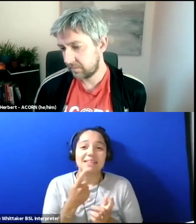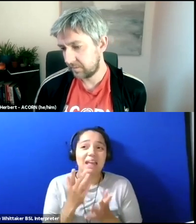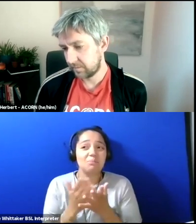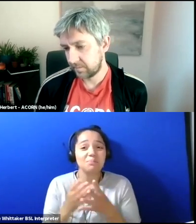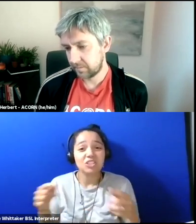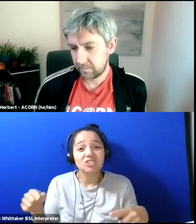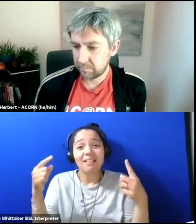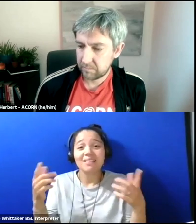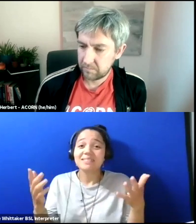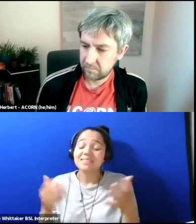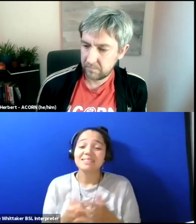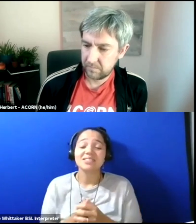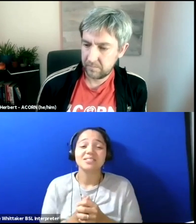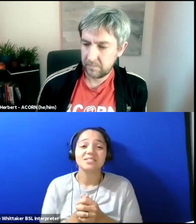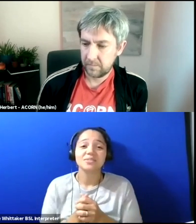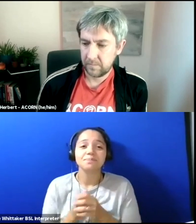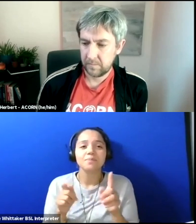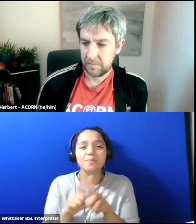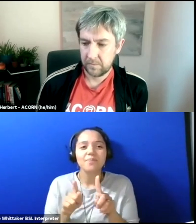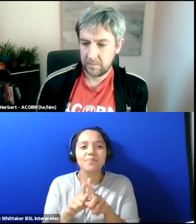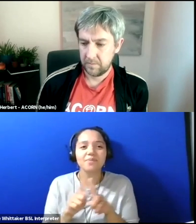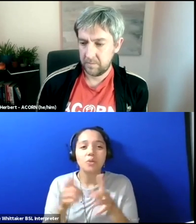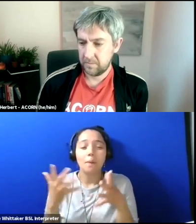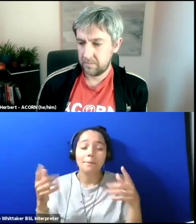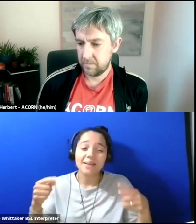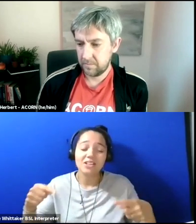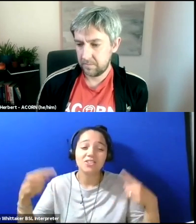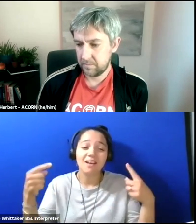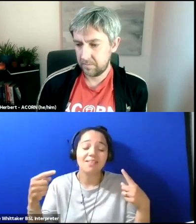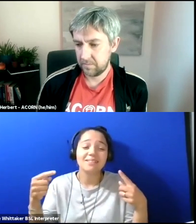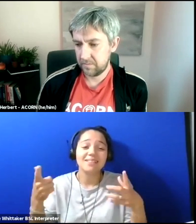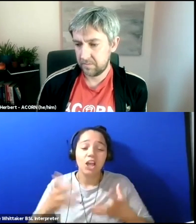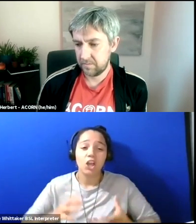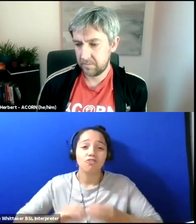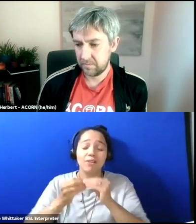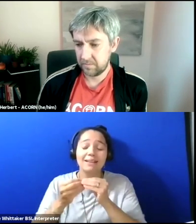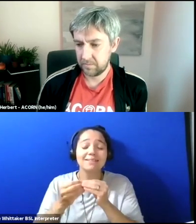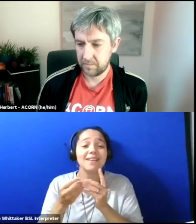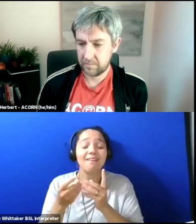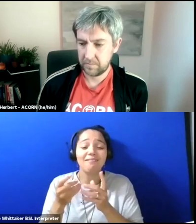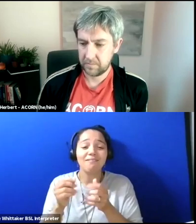Also the big challenge in the creative industries is there's not really a